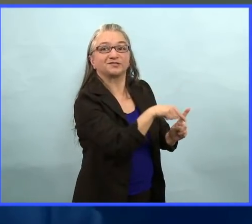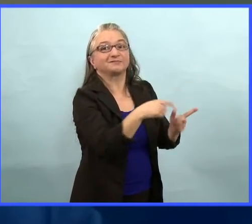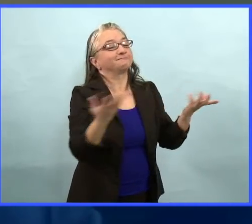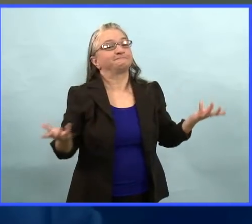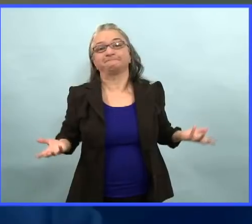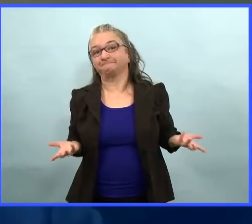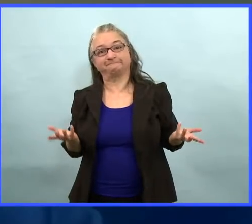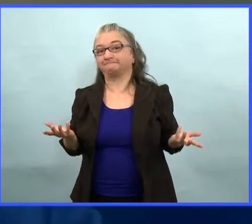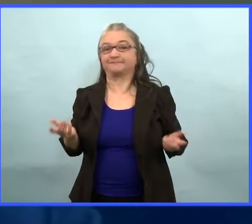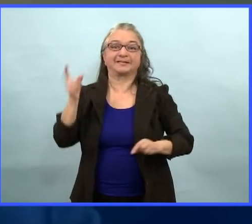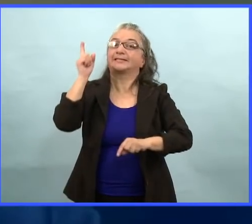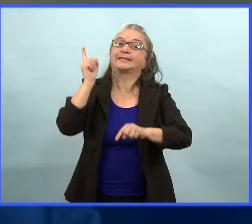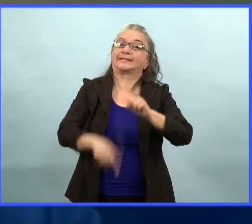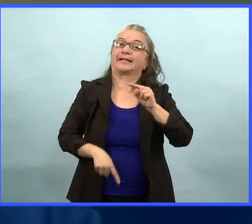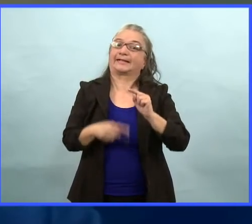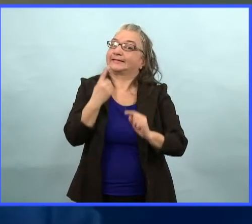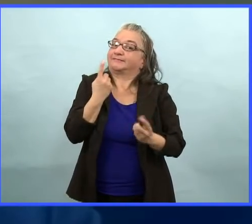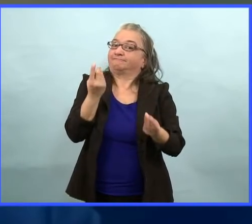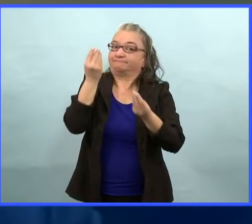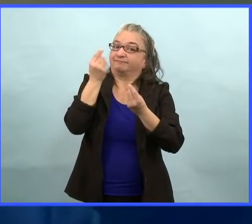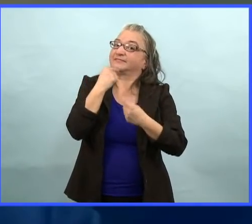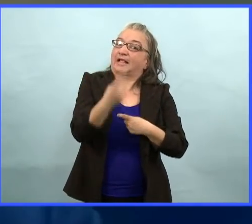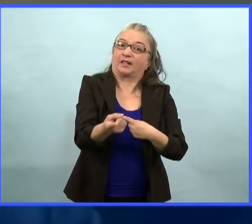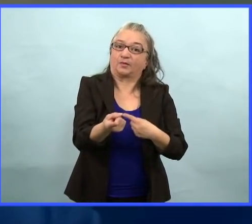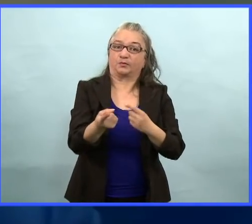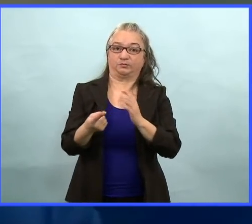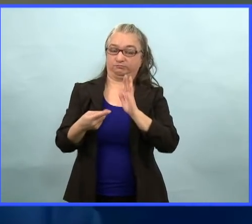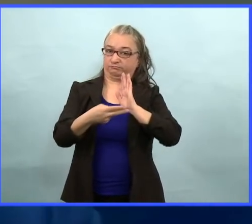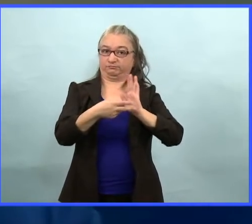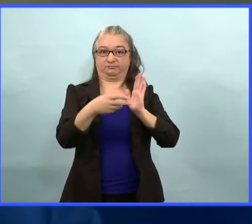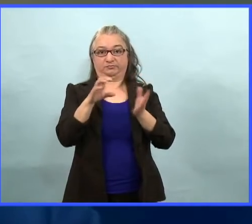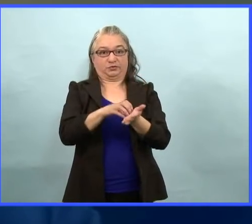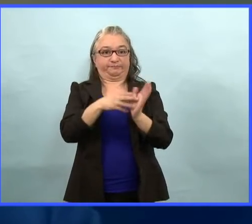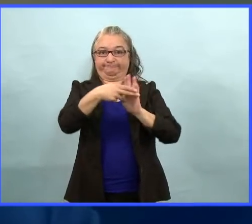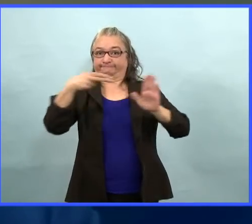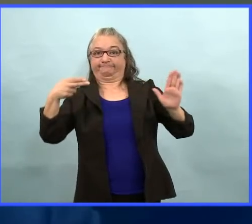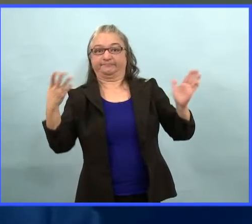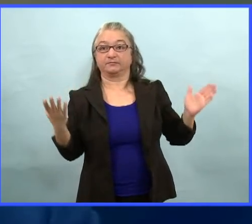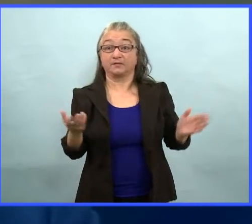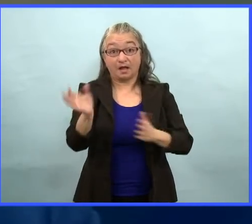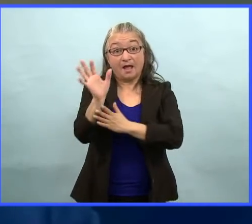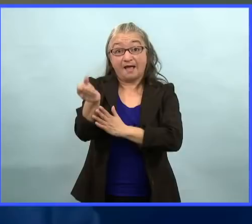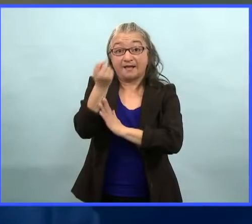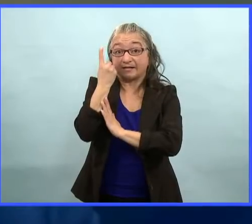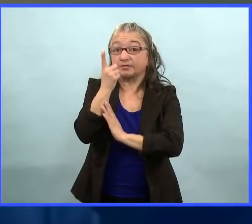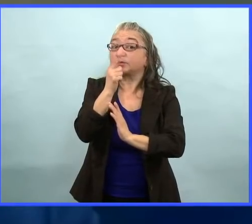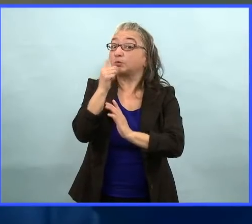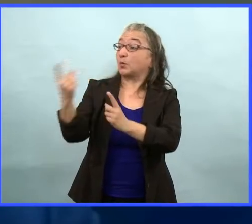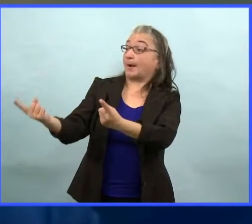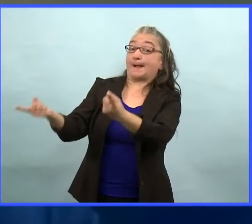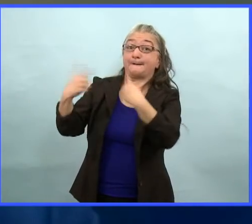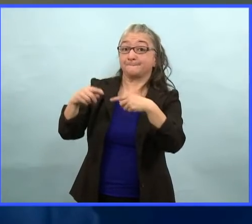medical diagnoses or medical treatments but i can say that everyone that comes into the healthcare system will be appropriately treated to meet their needs